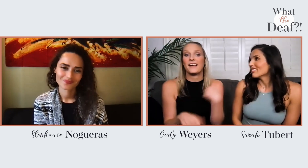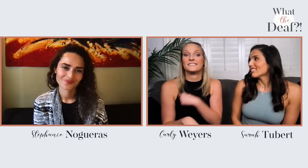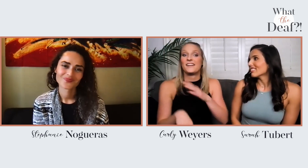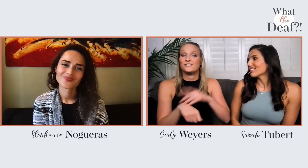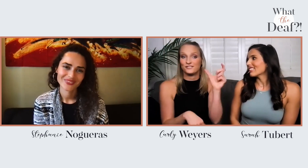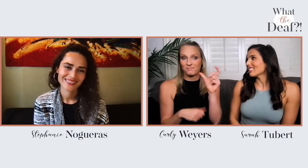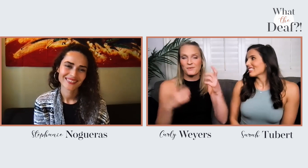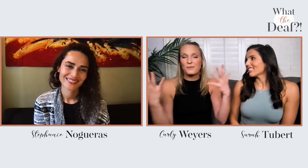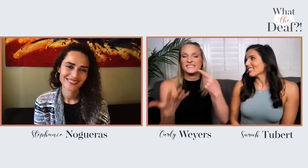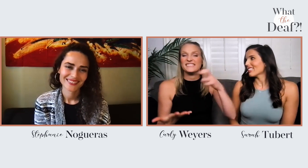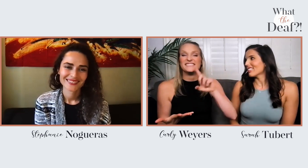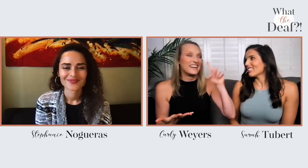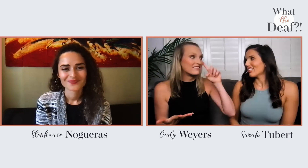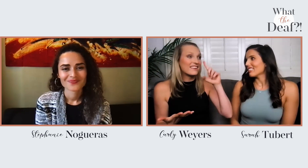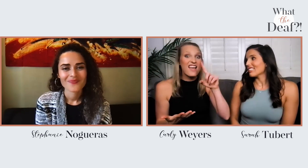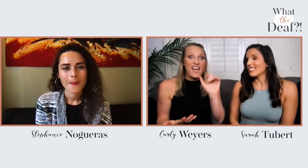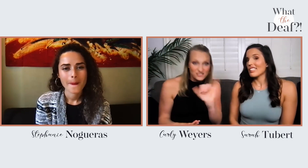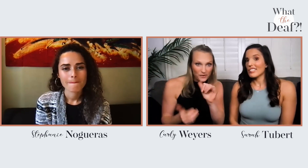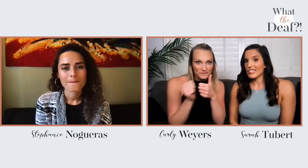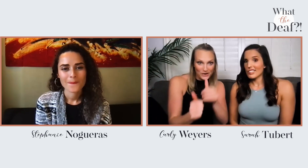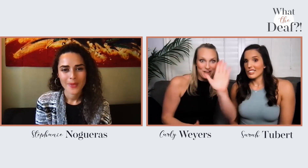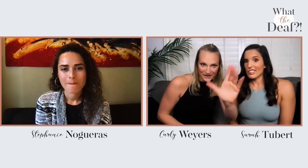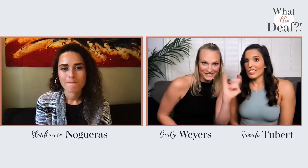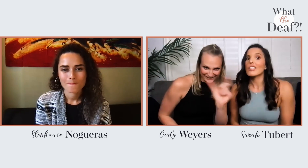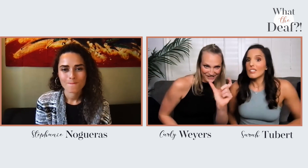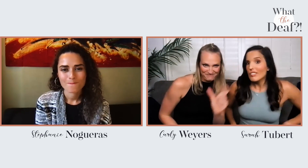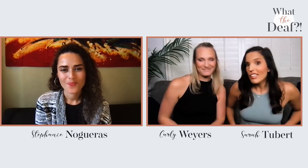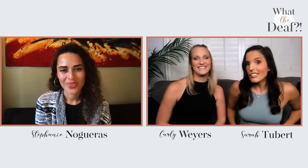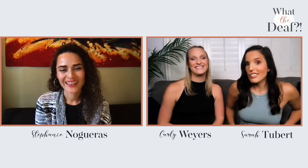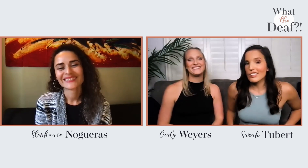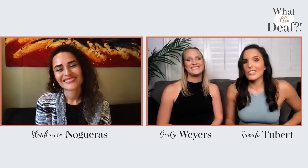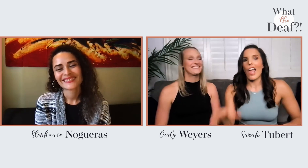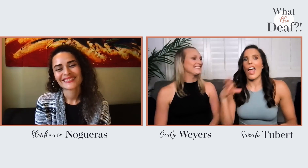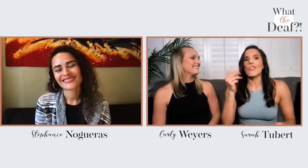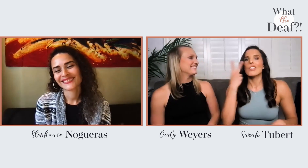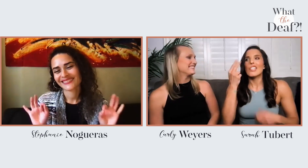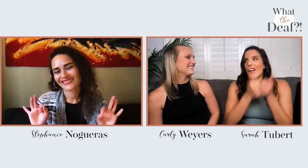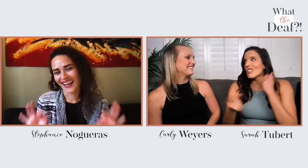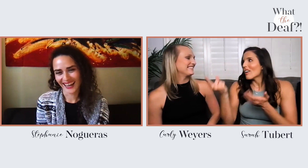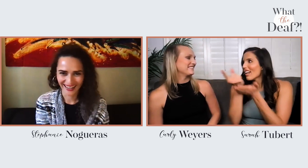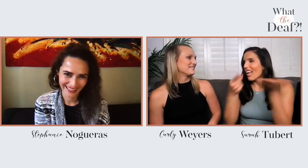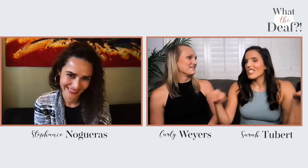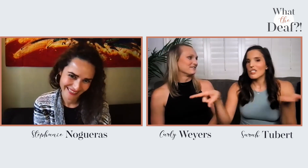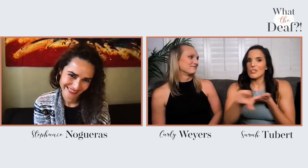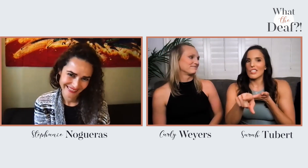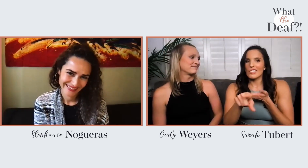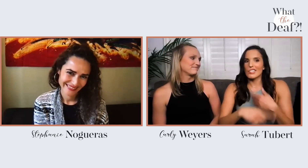And follow us on Instagram @WhatTheDeaf, and also follow Stephanie's Instagram. And we'll see everyone next week.